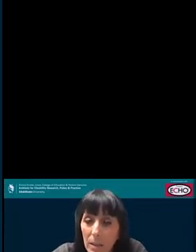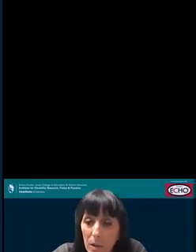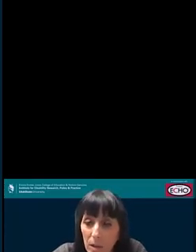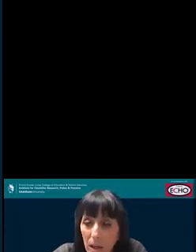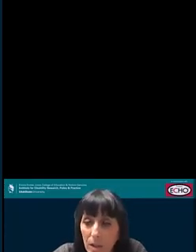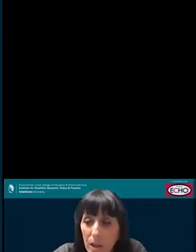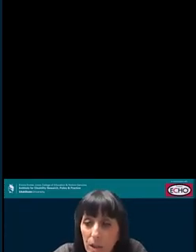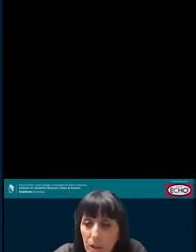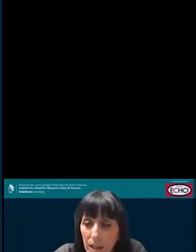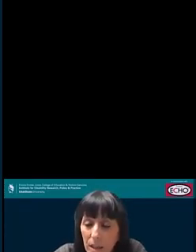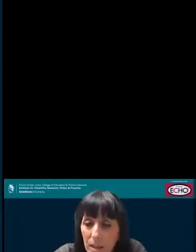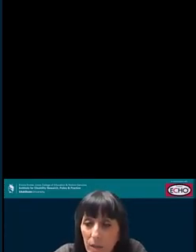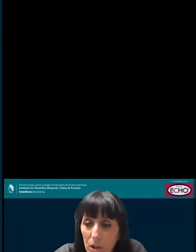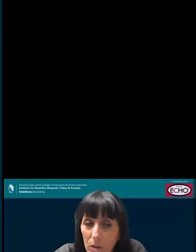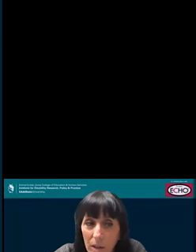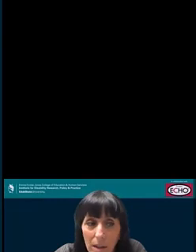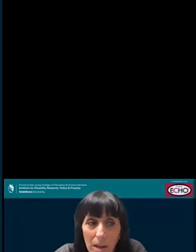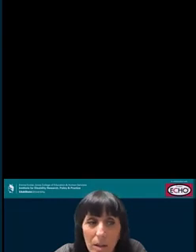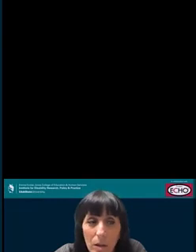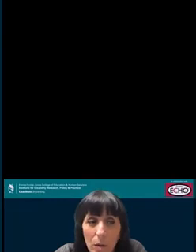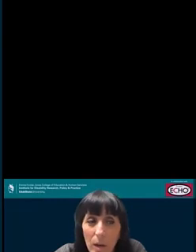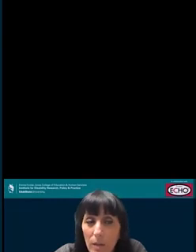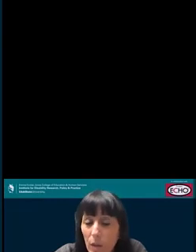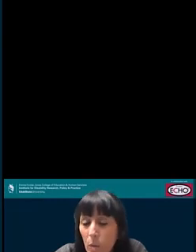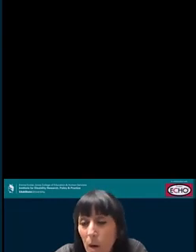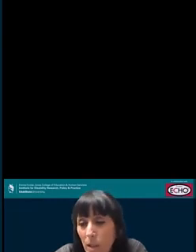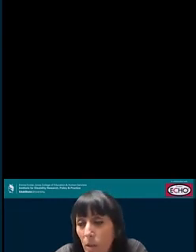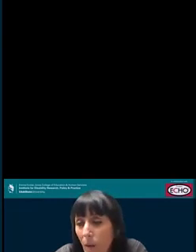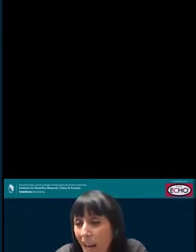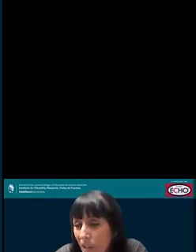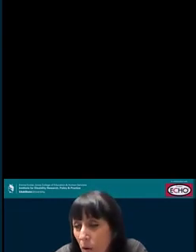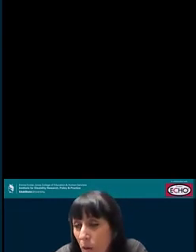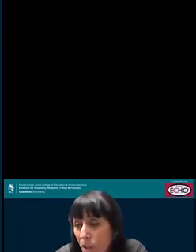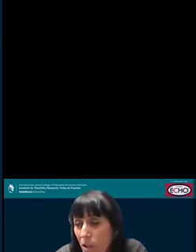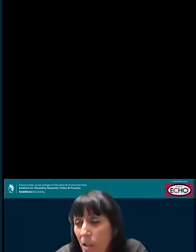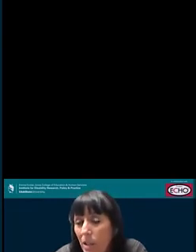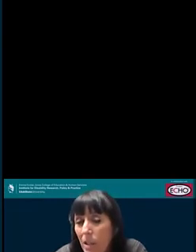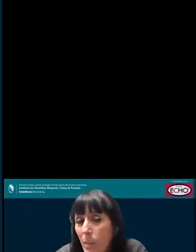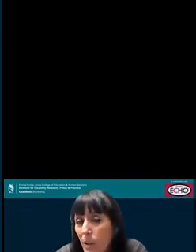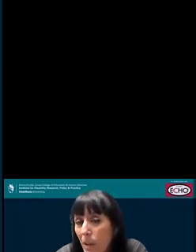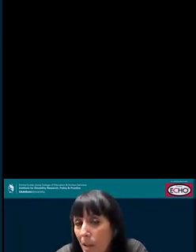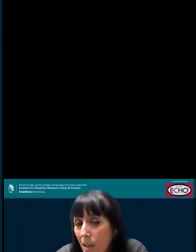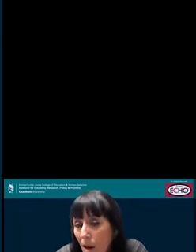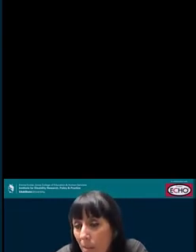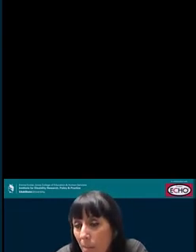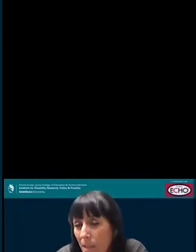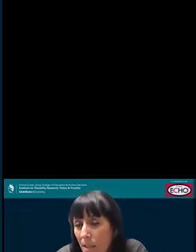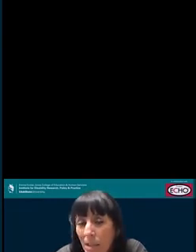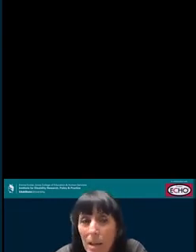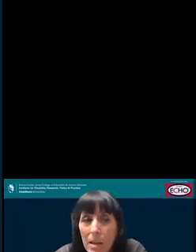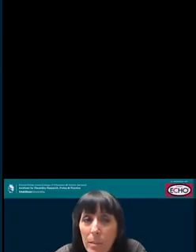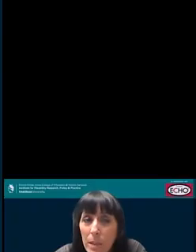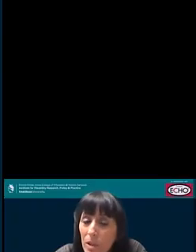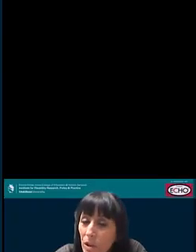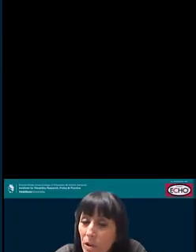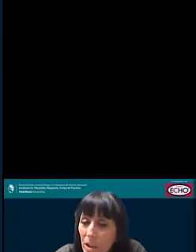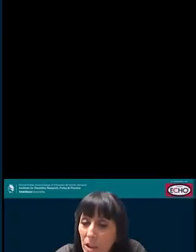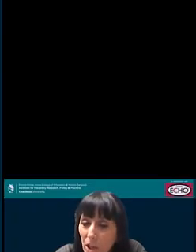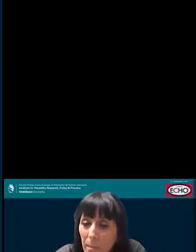communication during these virtual things. So if you want to ask questions, put in comments, please use the chat